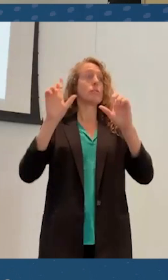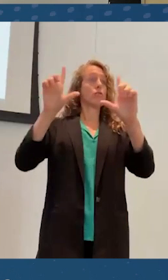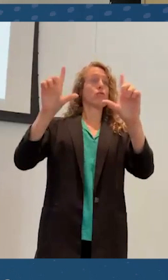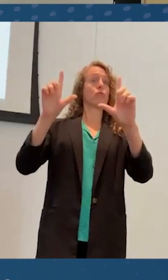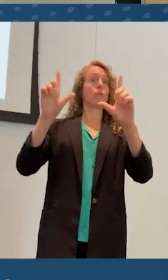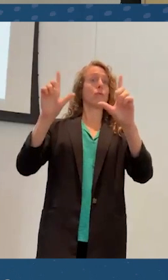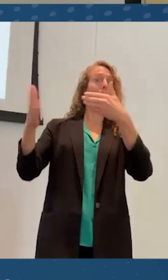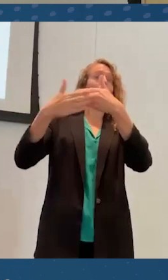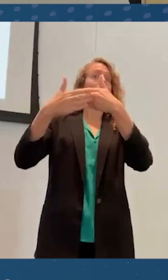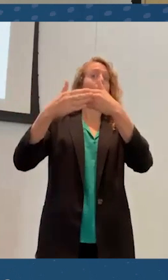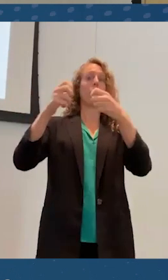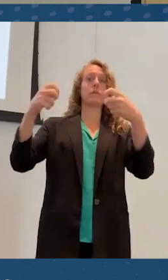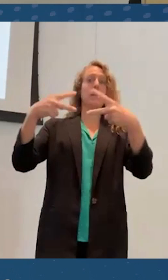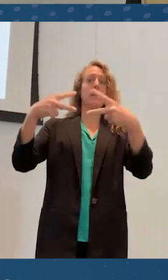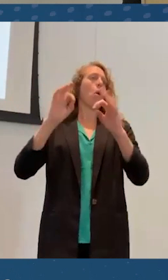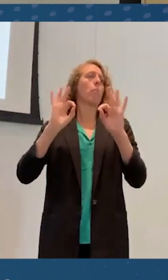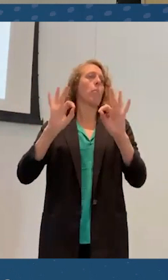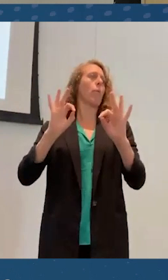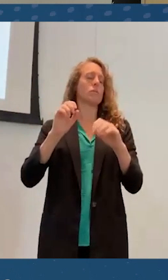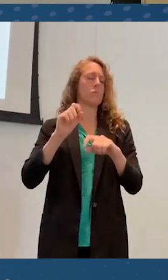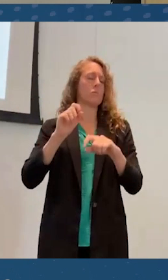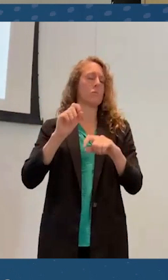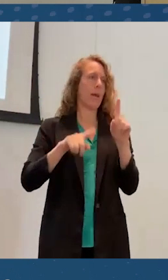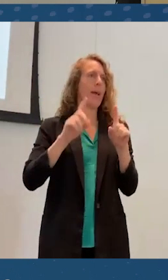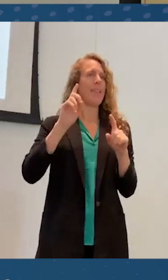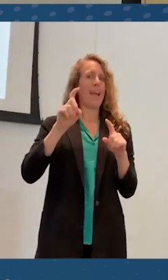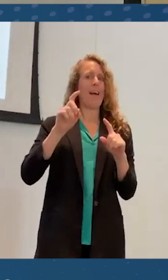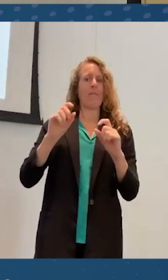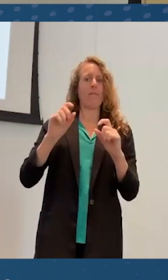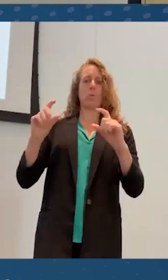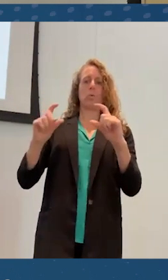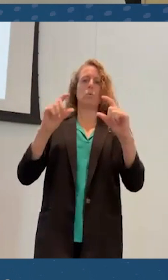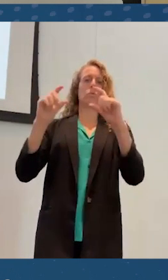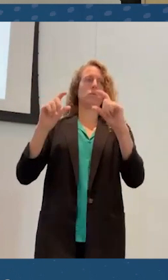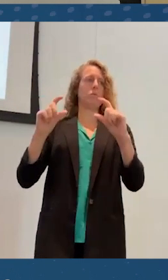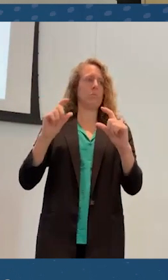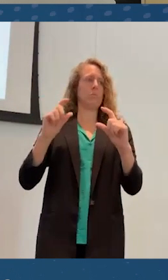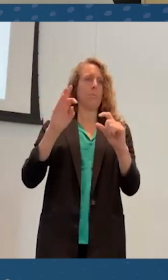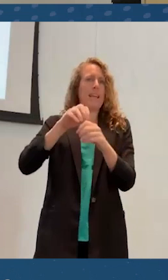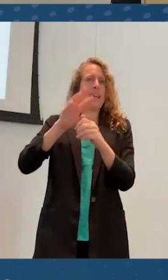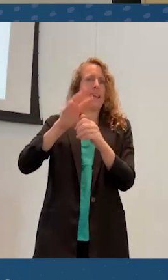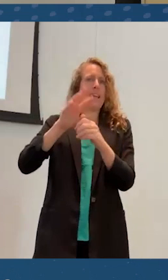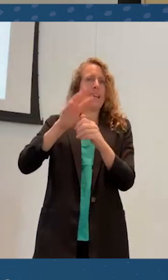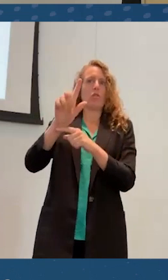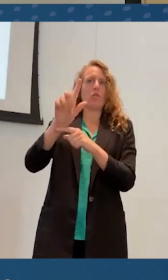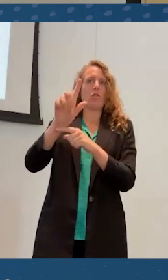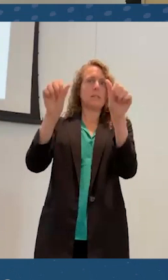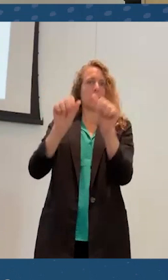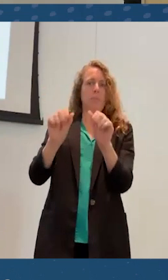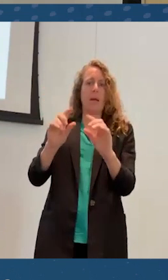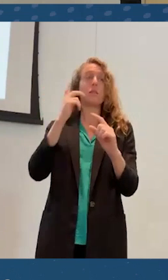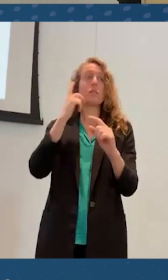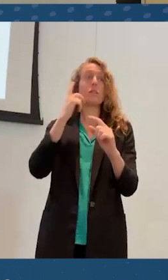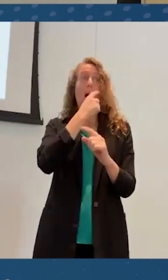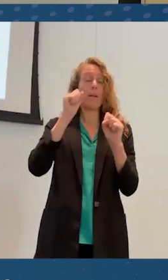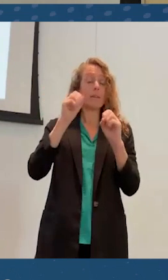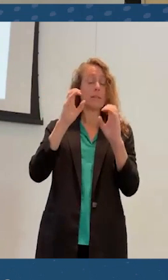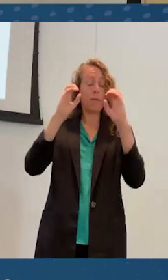They were going to have to exist in a location in the virtual space, where your eyes could actually focus enough to read them.